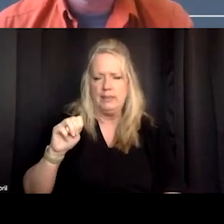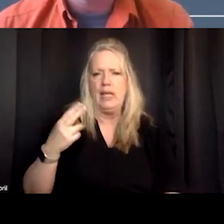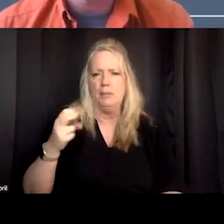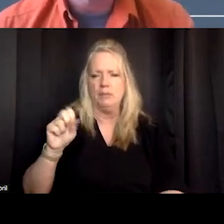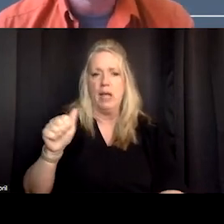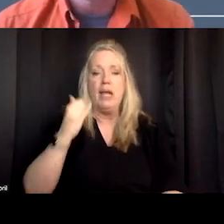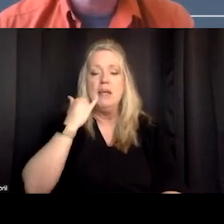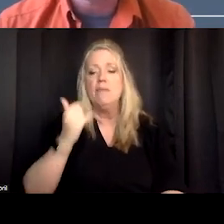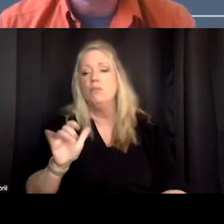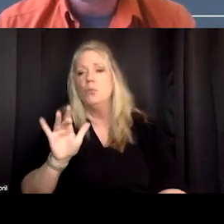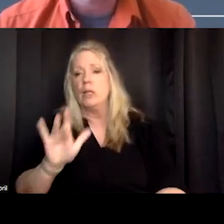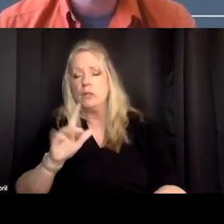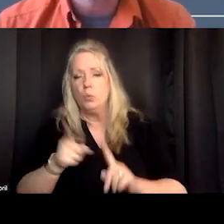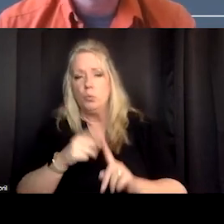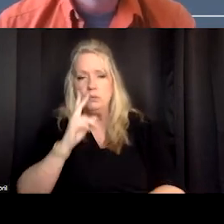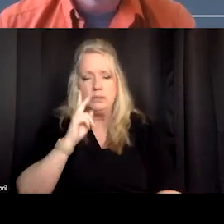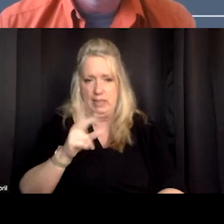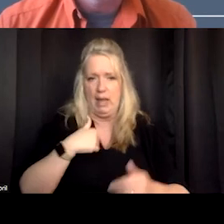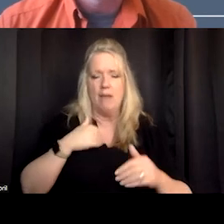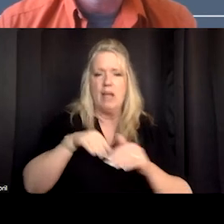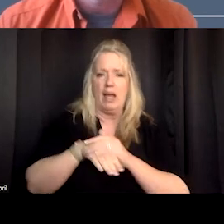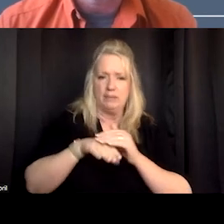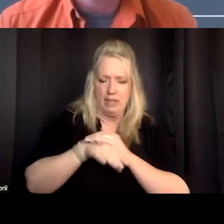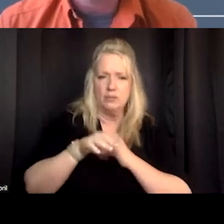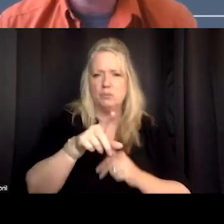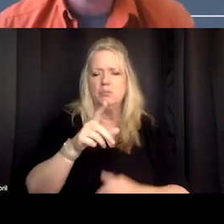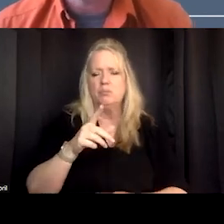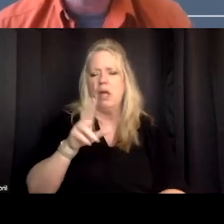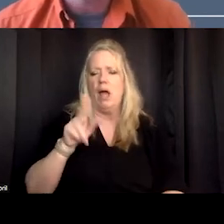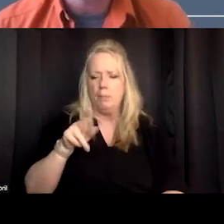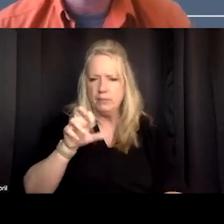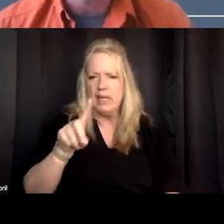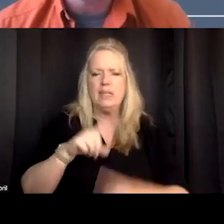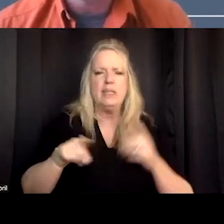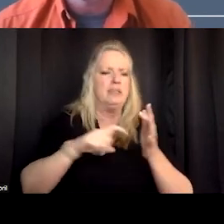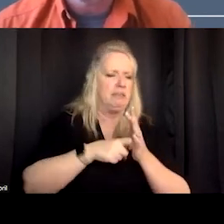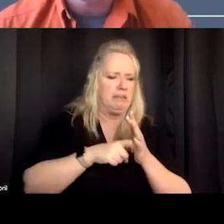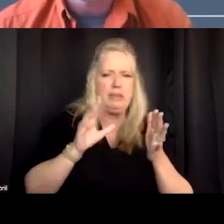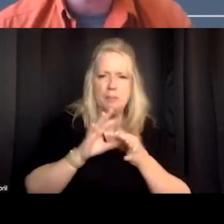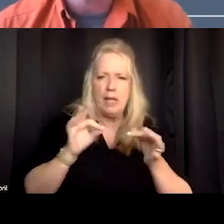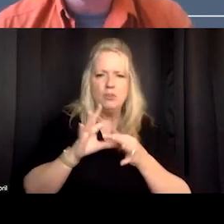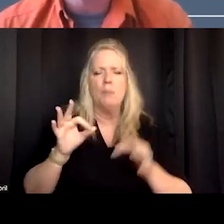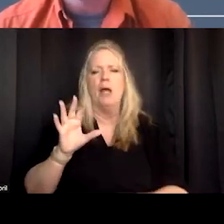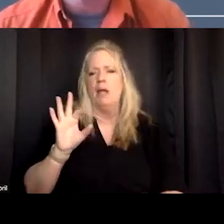CLICK ON THE TOOL KIT YOU HAVE ACCESS TO. UPDATED FACT SHEETS. KEY MESSAGES. FAQs, NEWSLETTER.